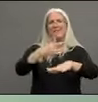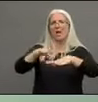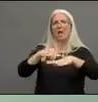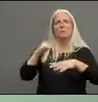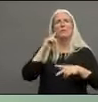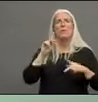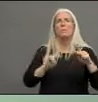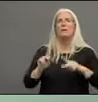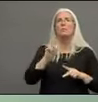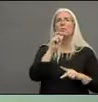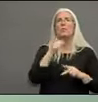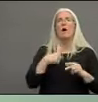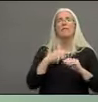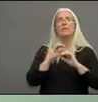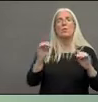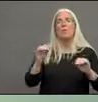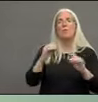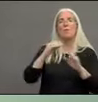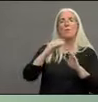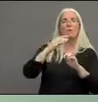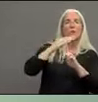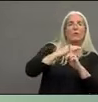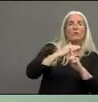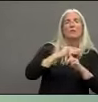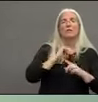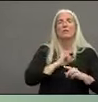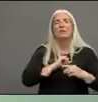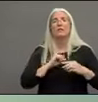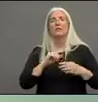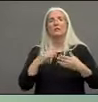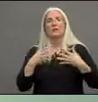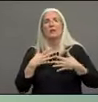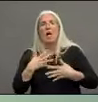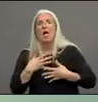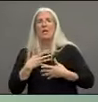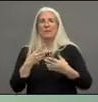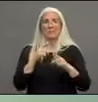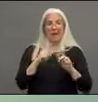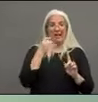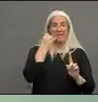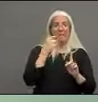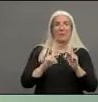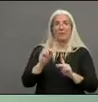For those who are exhibiting symptoms, we do recommend that you make an appointment